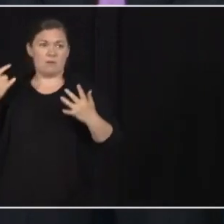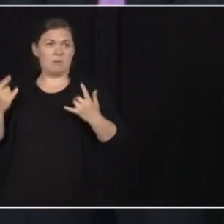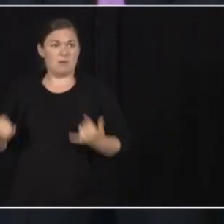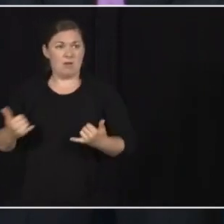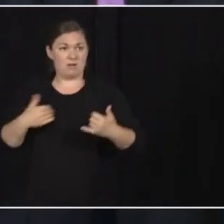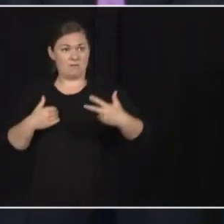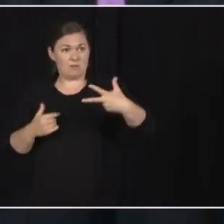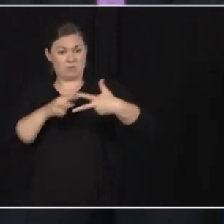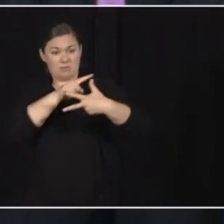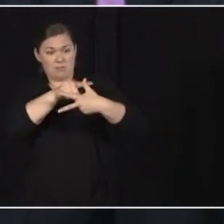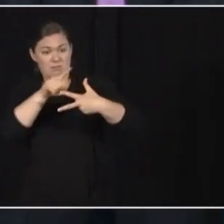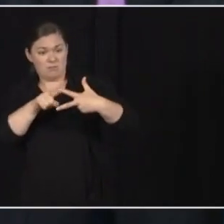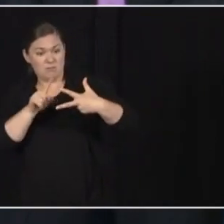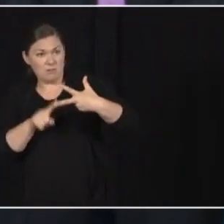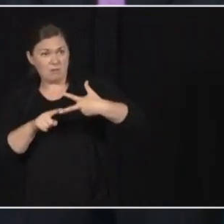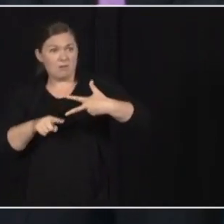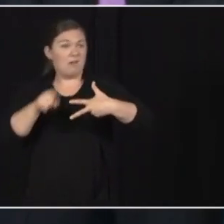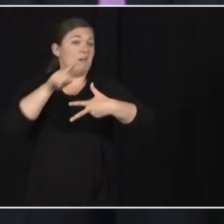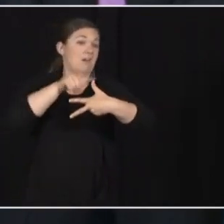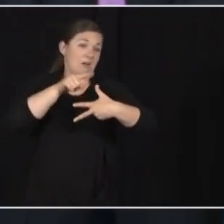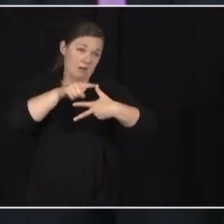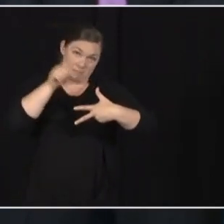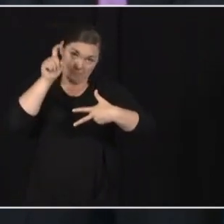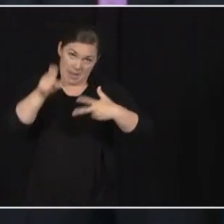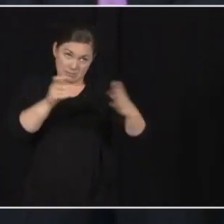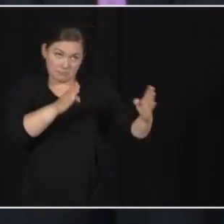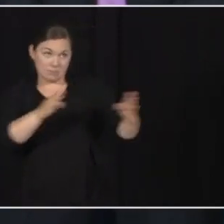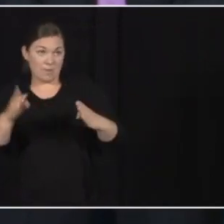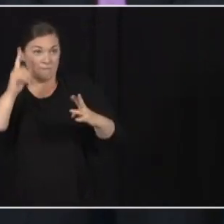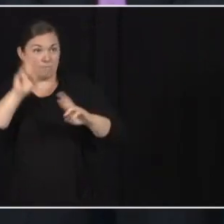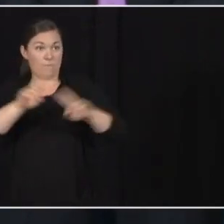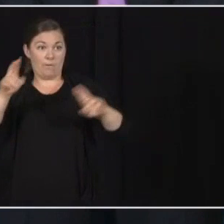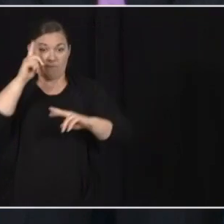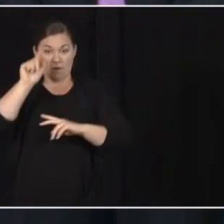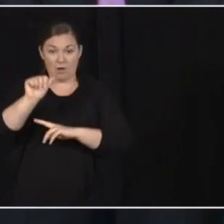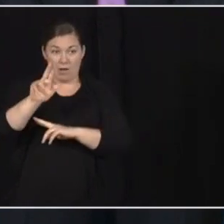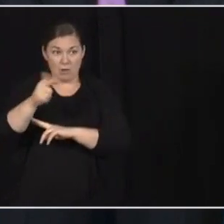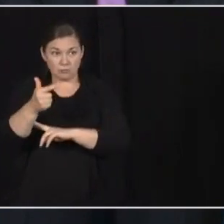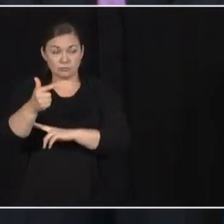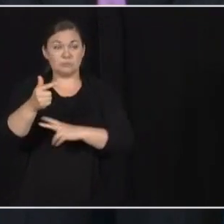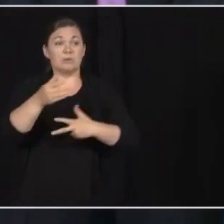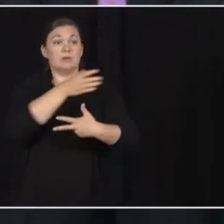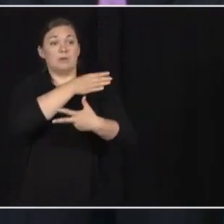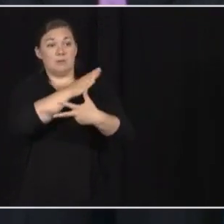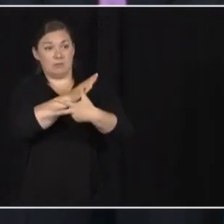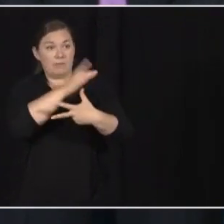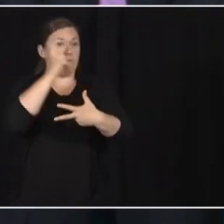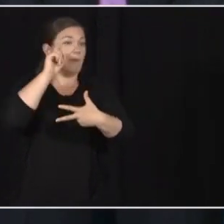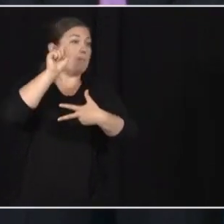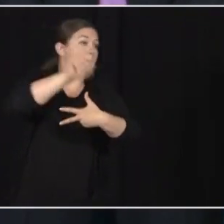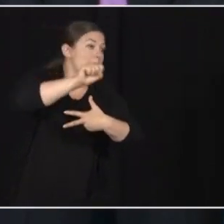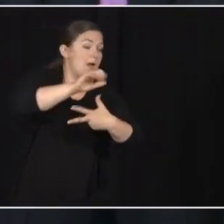There's a lot going on right now with the three options that they have to give at the beginning of God -- at the beginning of